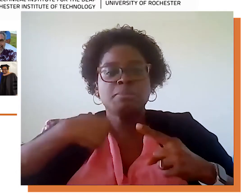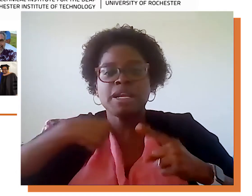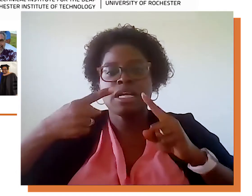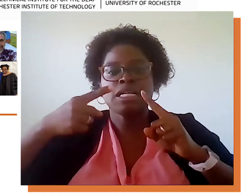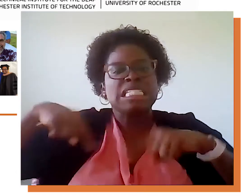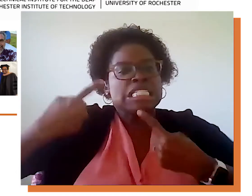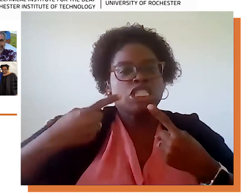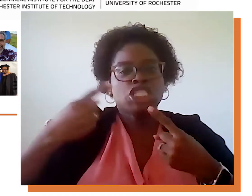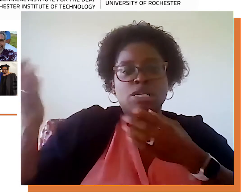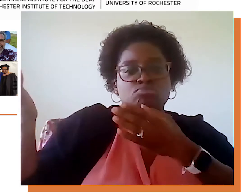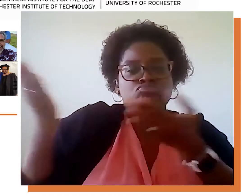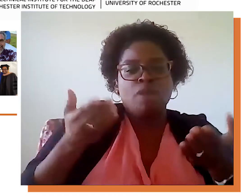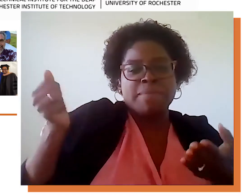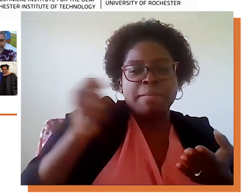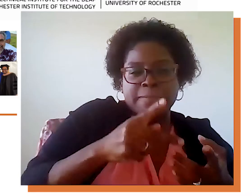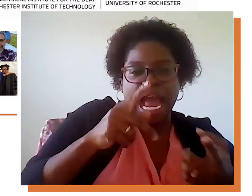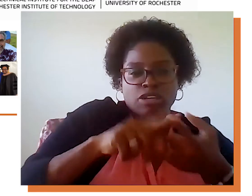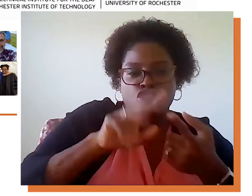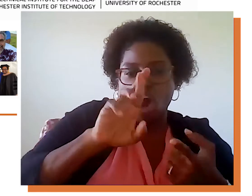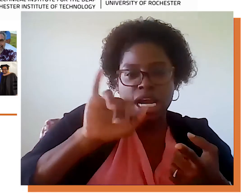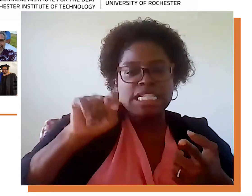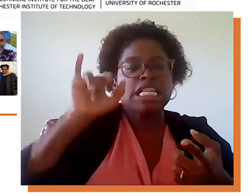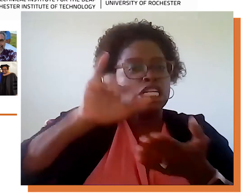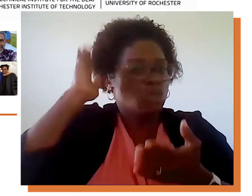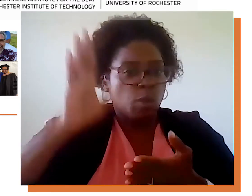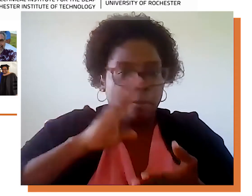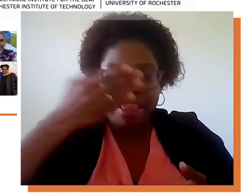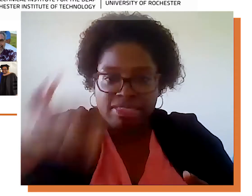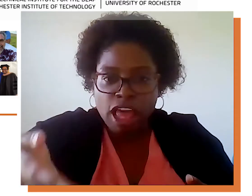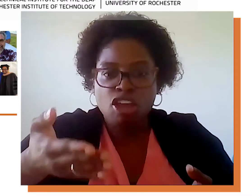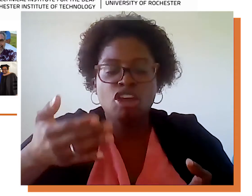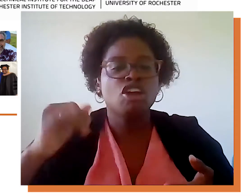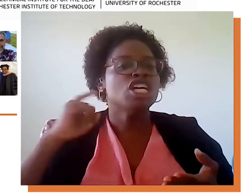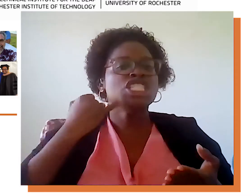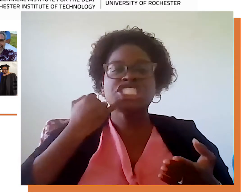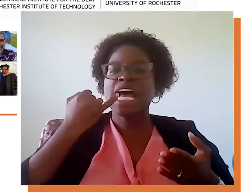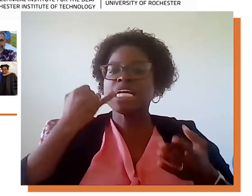and she brought me back to Rochester. She was integral in bringing me back to Rochester.